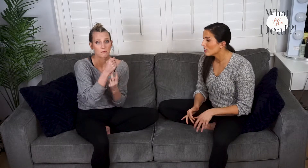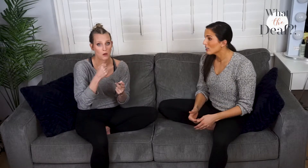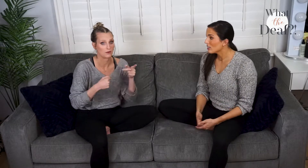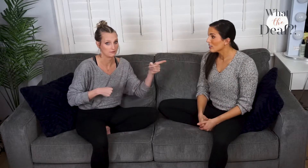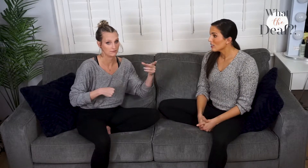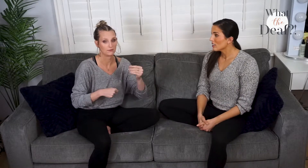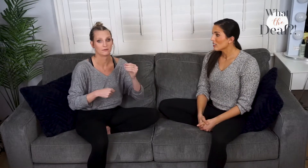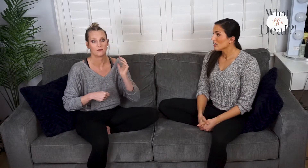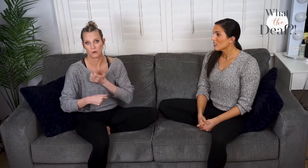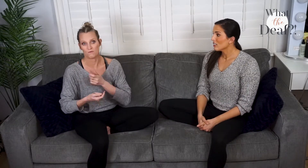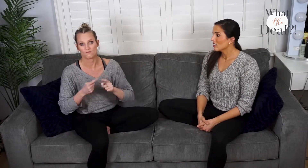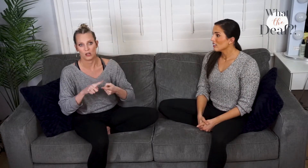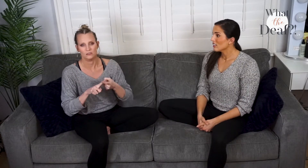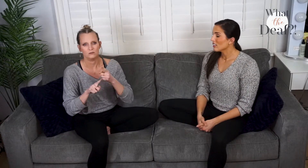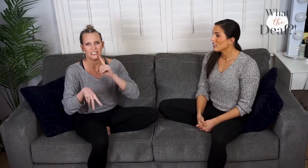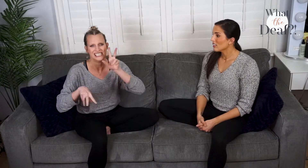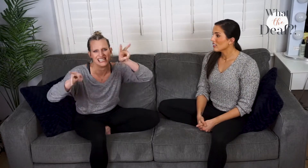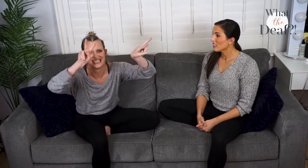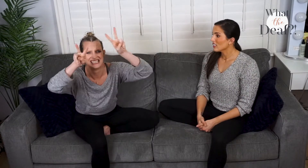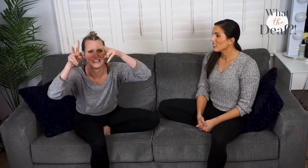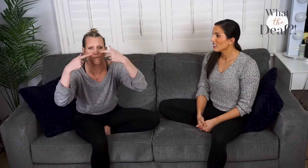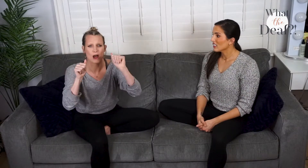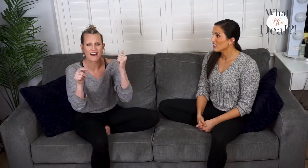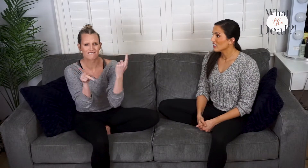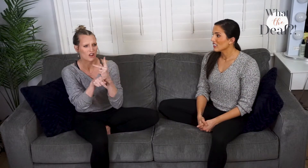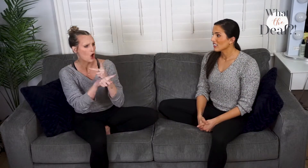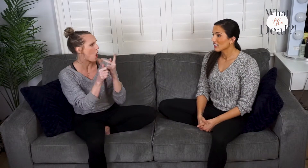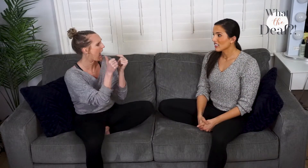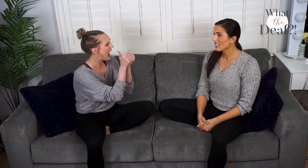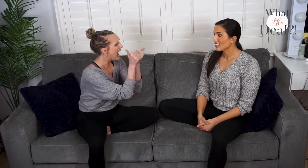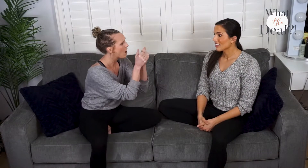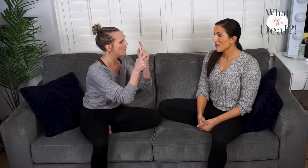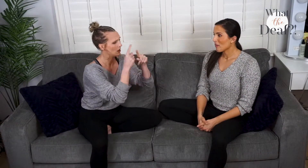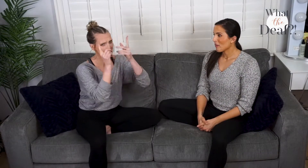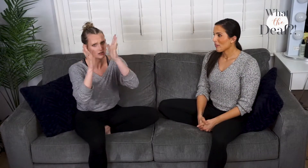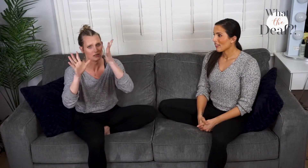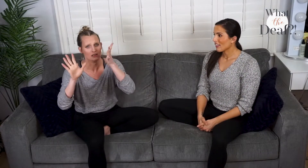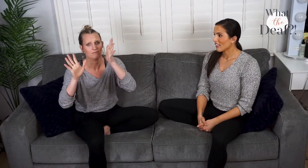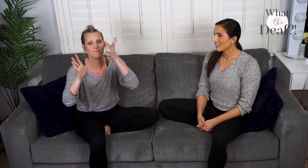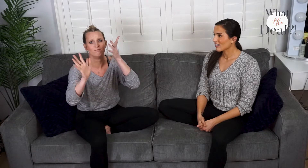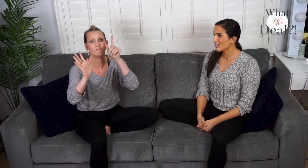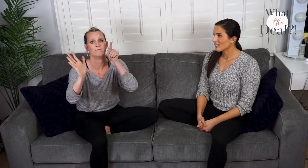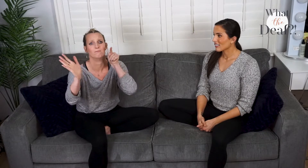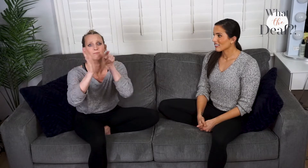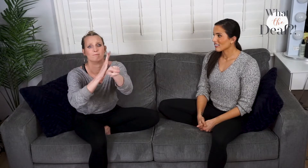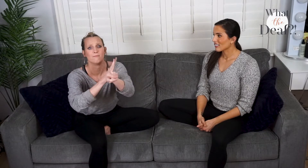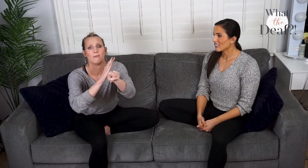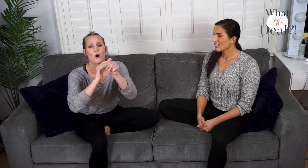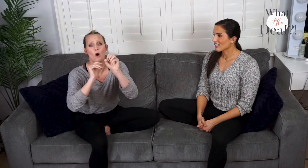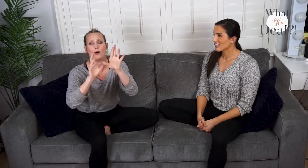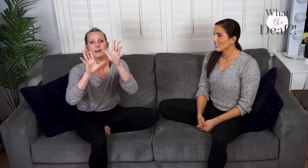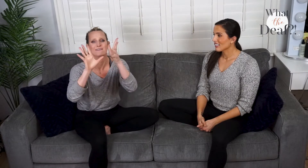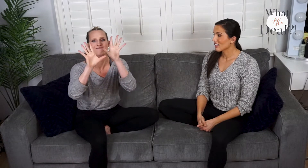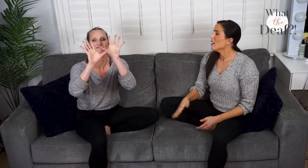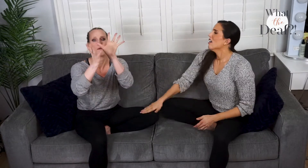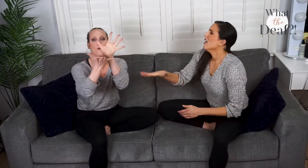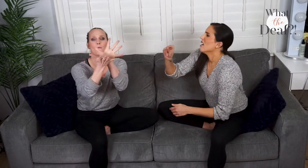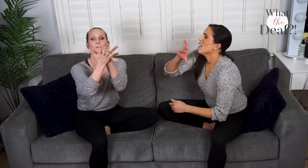So both her and our friend were trying to figure out how to kill this spider or...